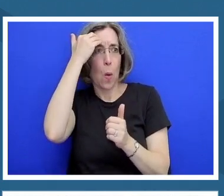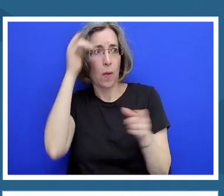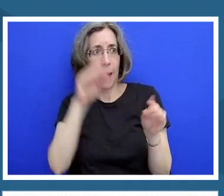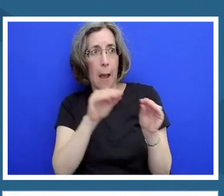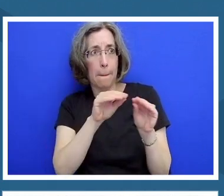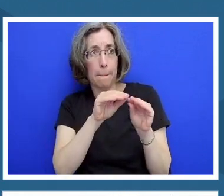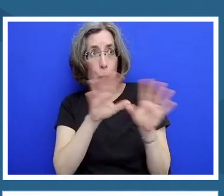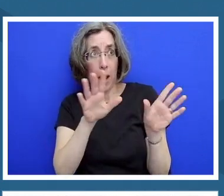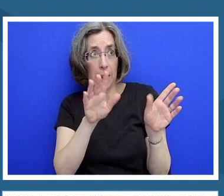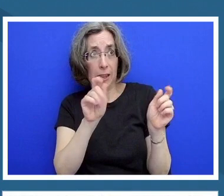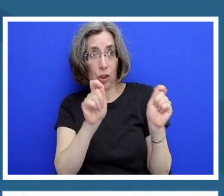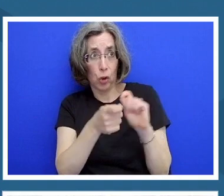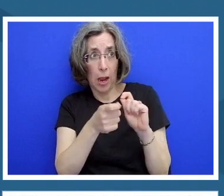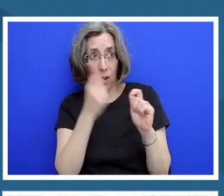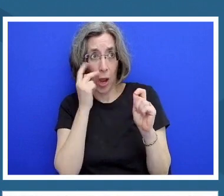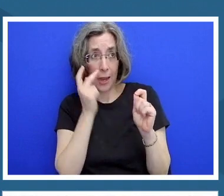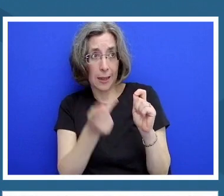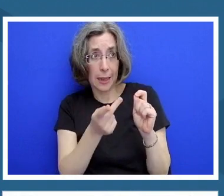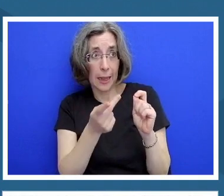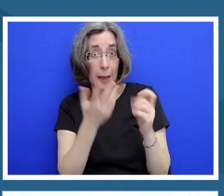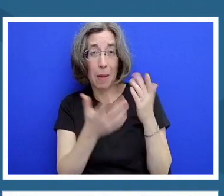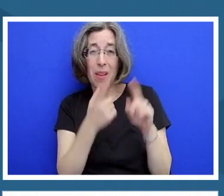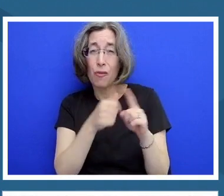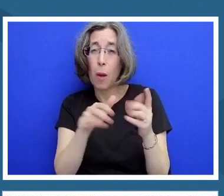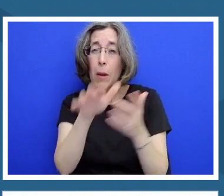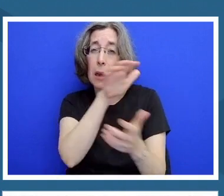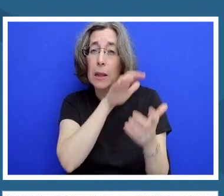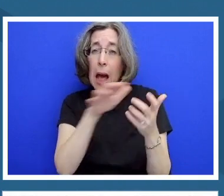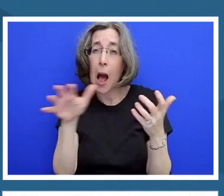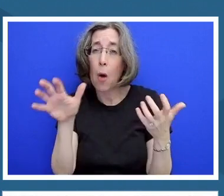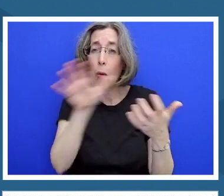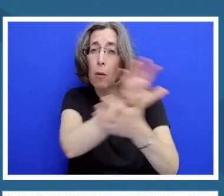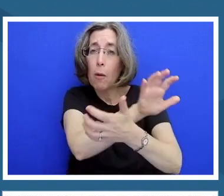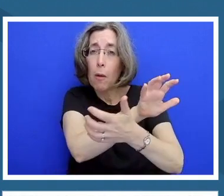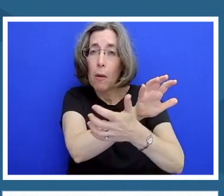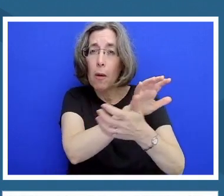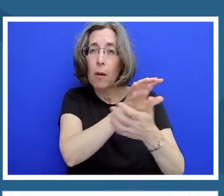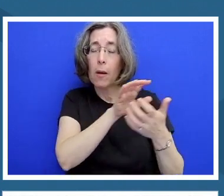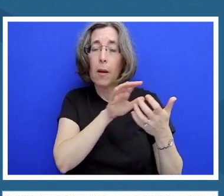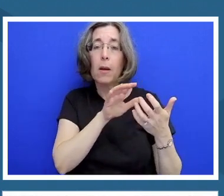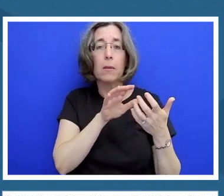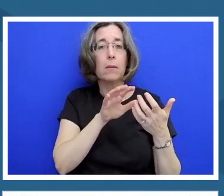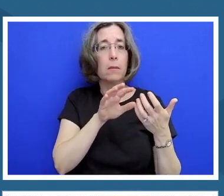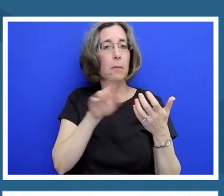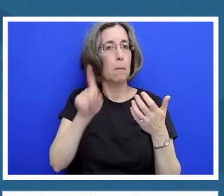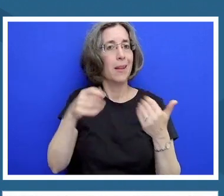because of a cloud well you need some controls and so you compare the